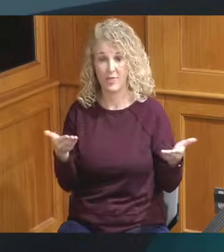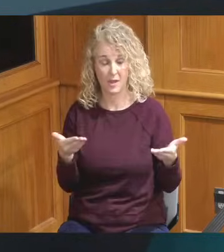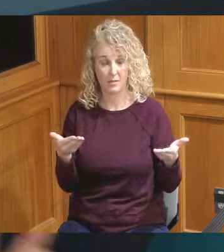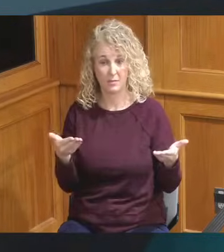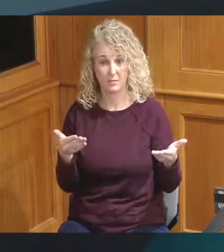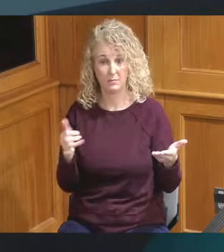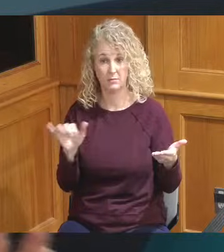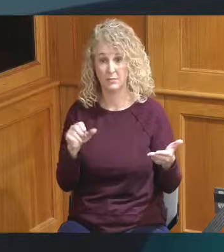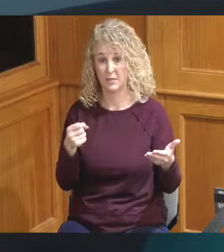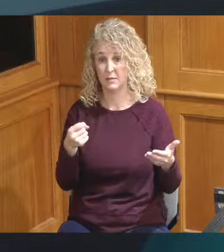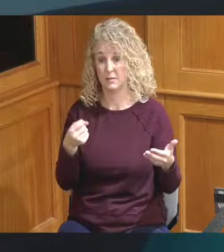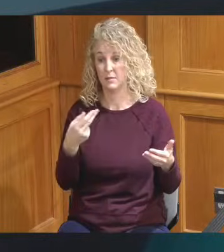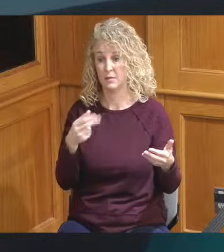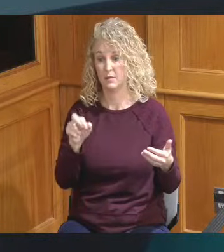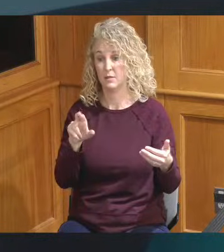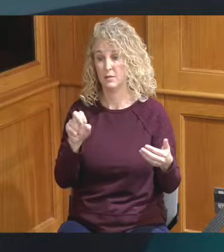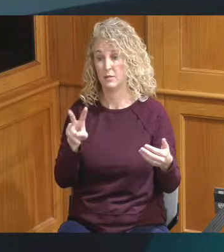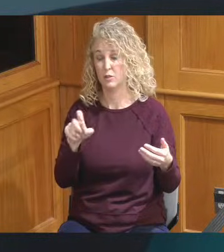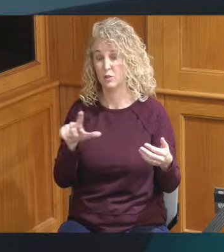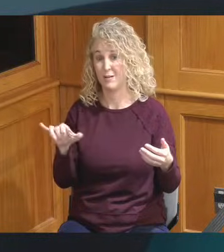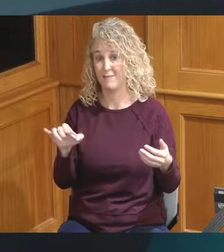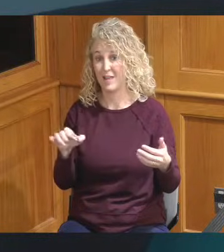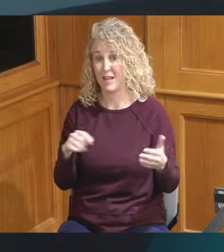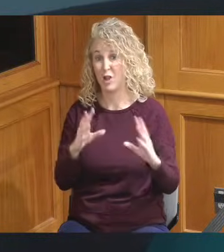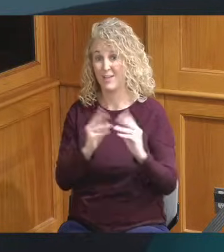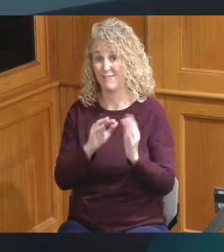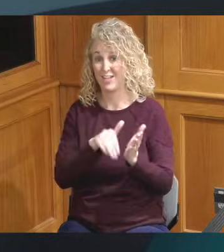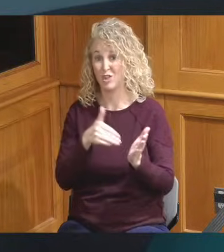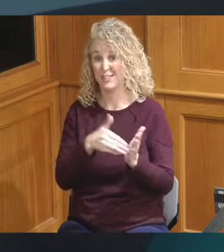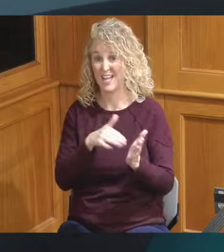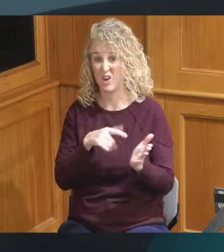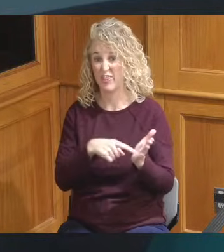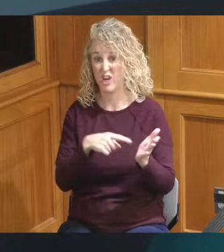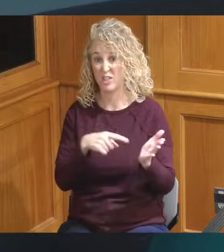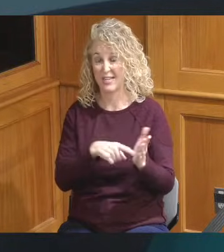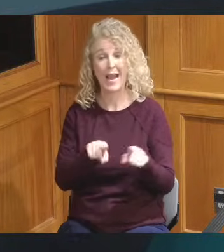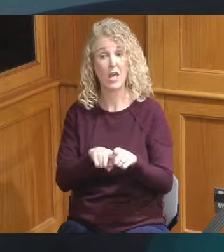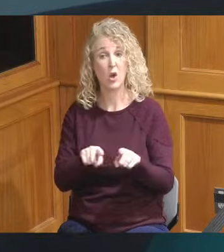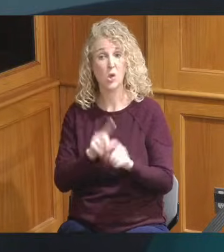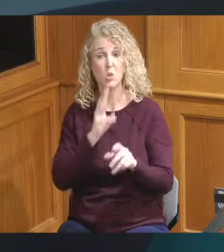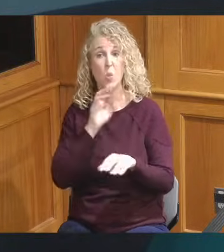Sharonville's debt is tied up into it. Sharonville convention center and the waterfall that we have